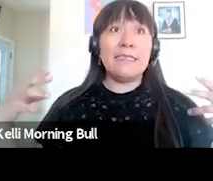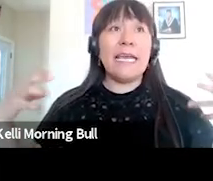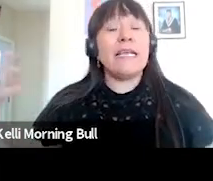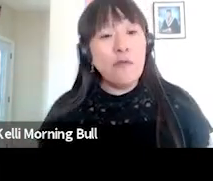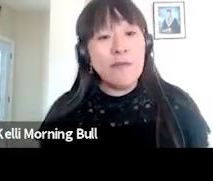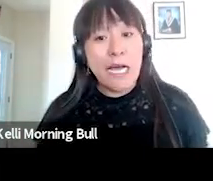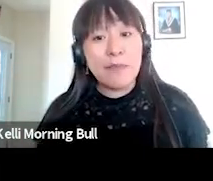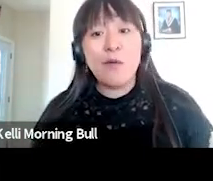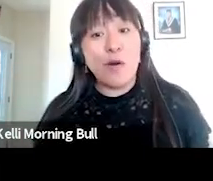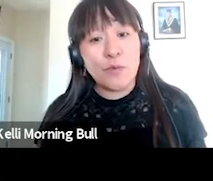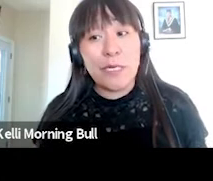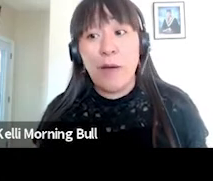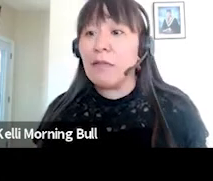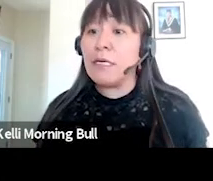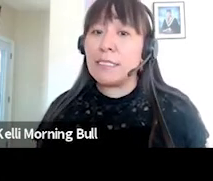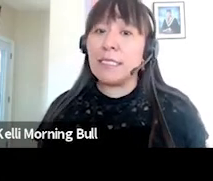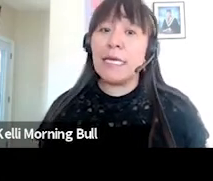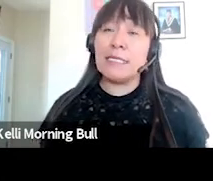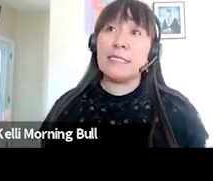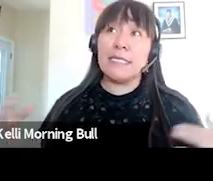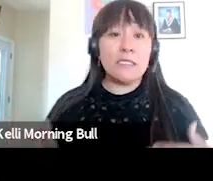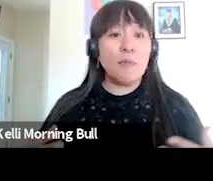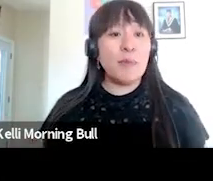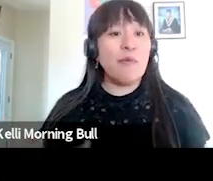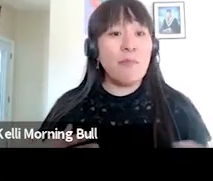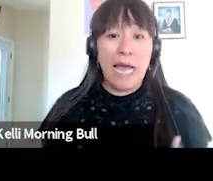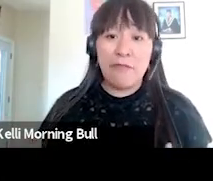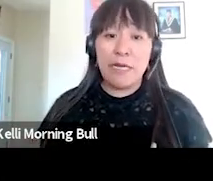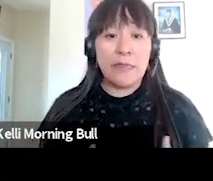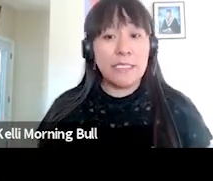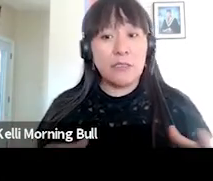and in COVID times it works really well because it stops people from gathering unless you're